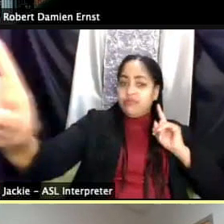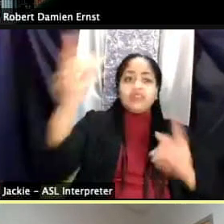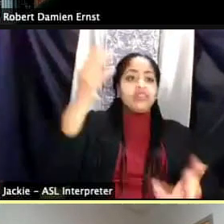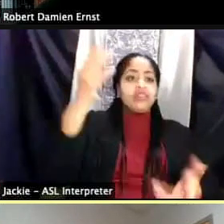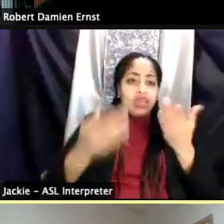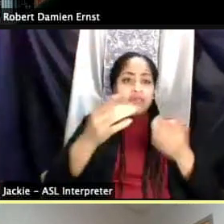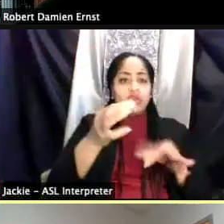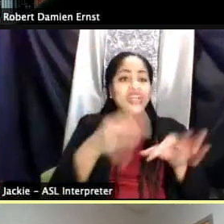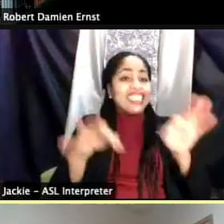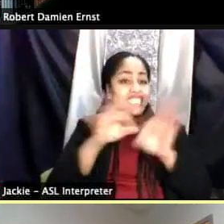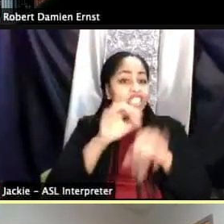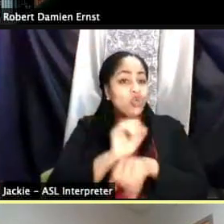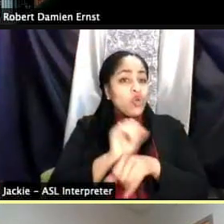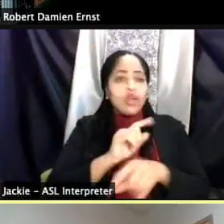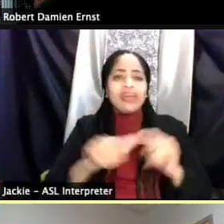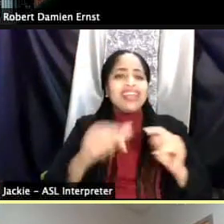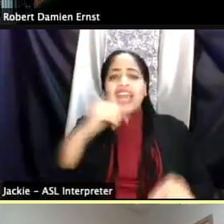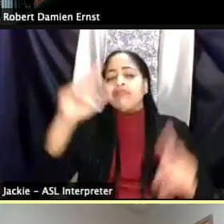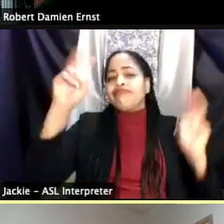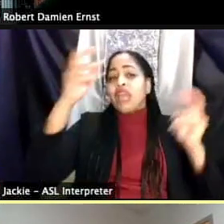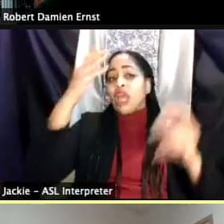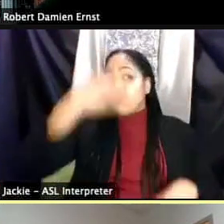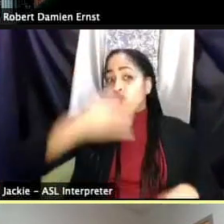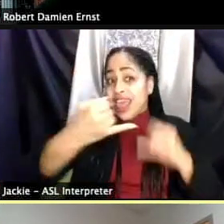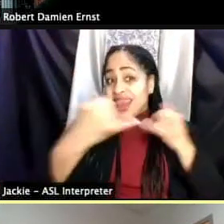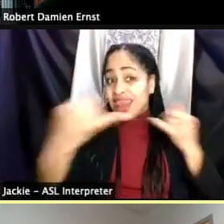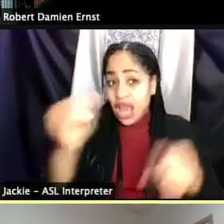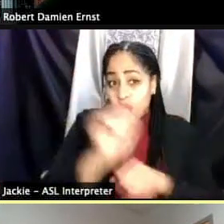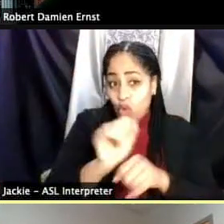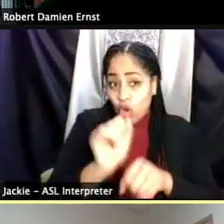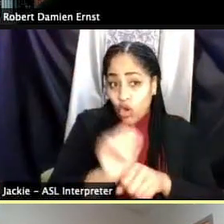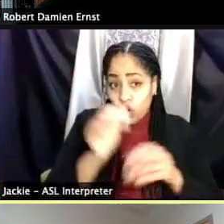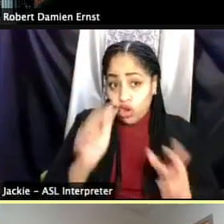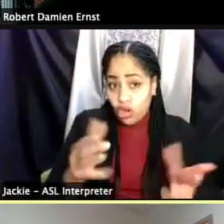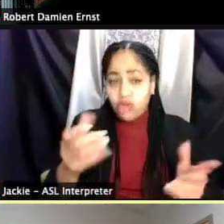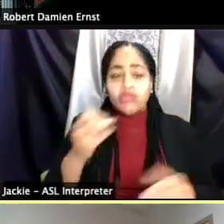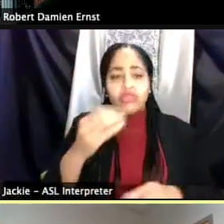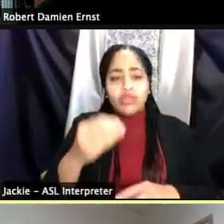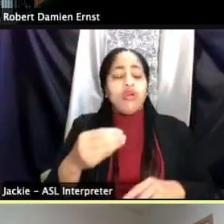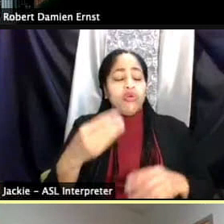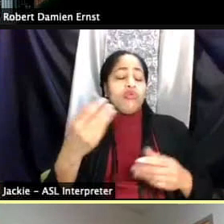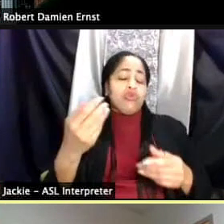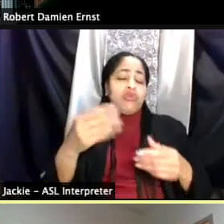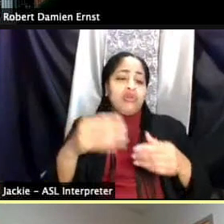but you're not considered a frontline essential worker at this point. So on top of the 65 and overs